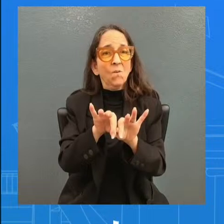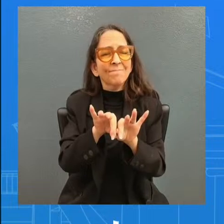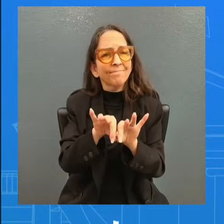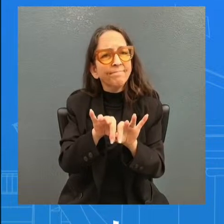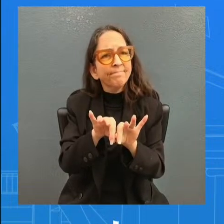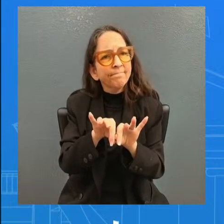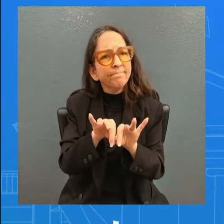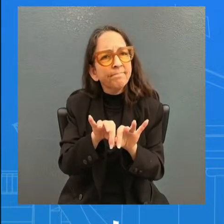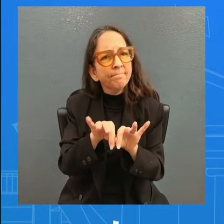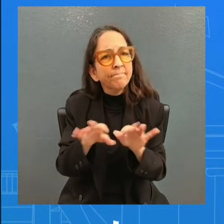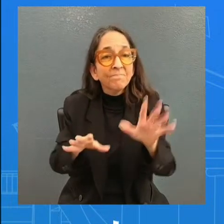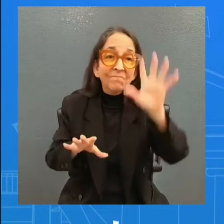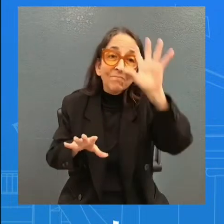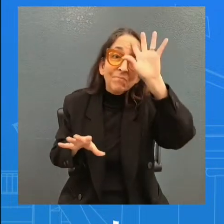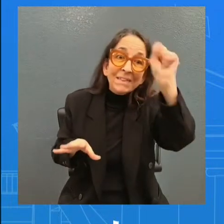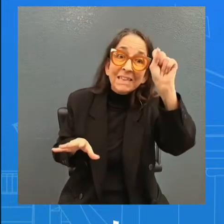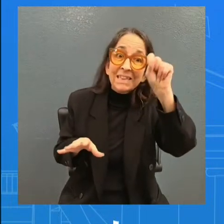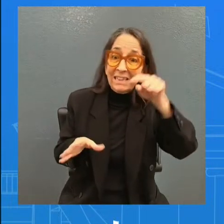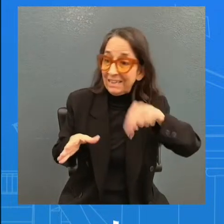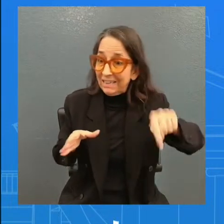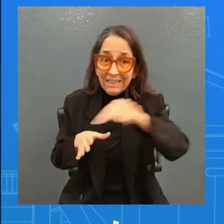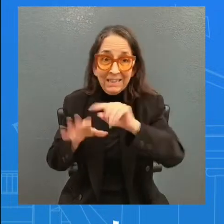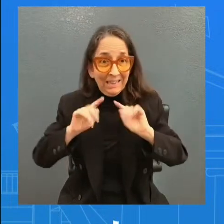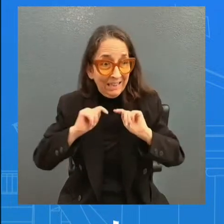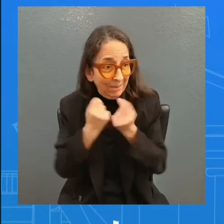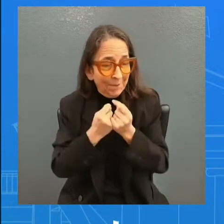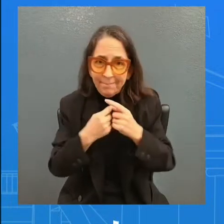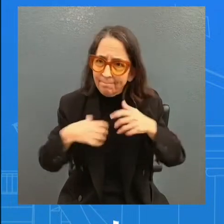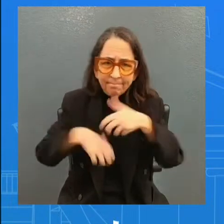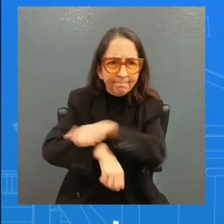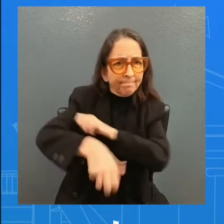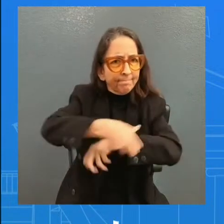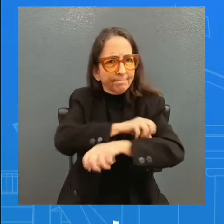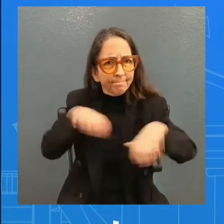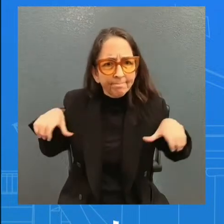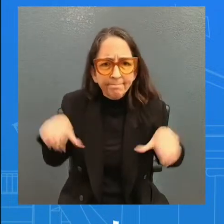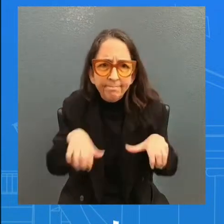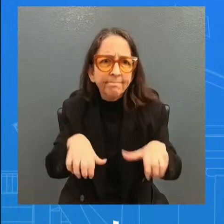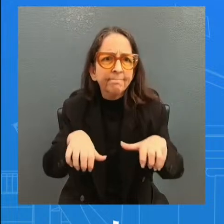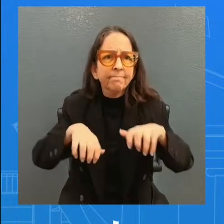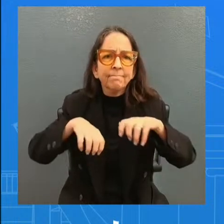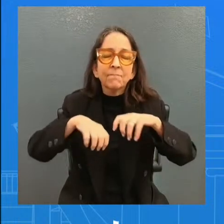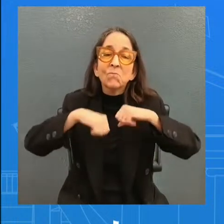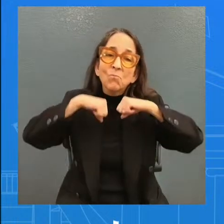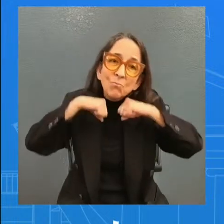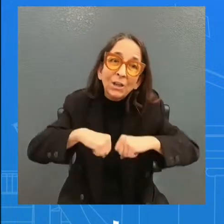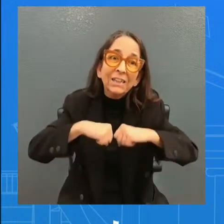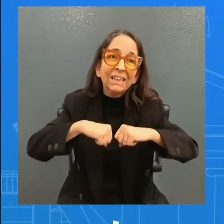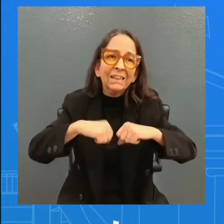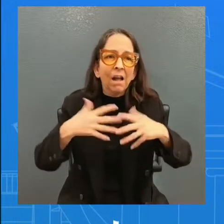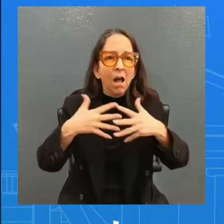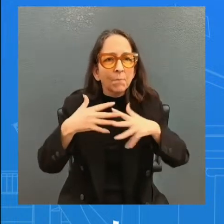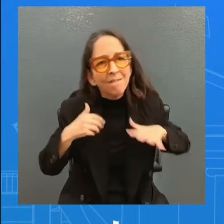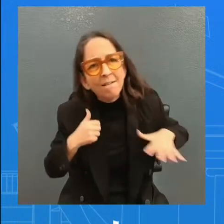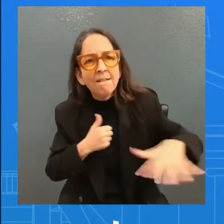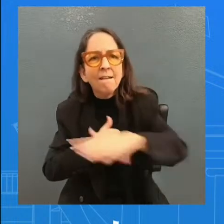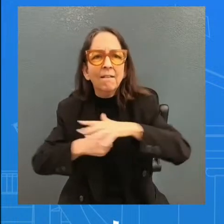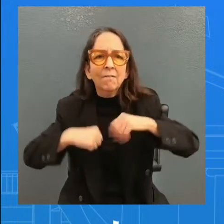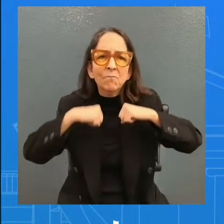to make sure that Americans are protected, communities are protected, and that’s what I can speak to. You heard that from the president multiple